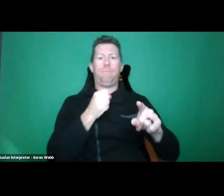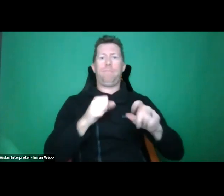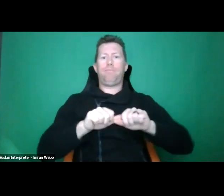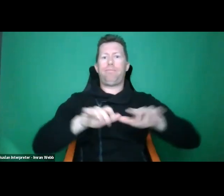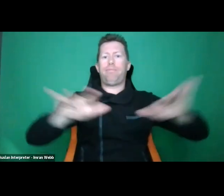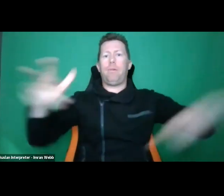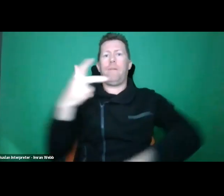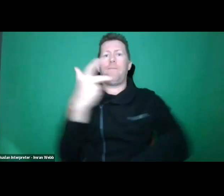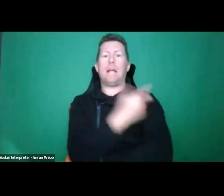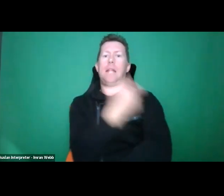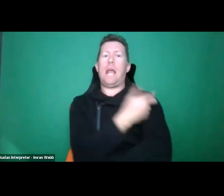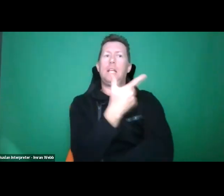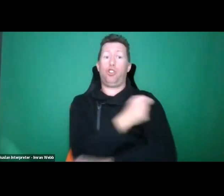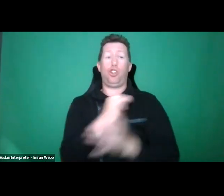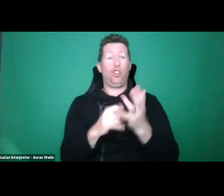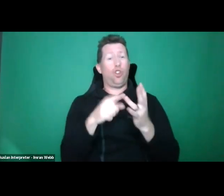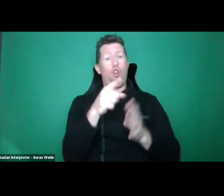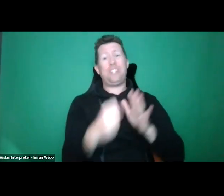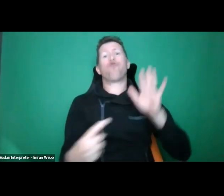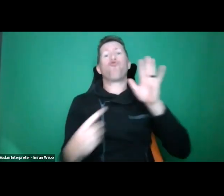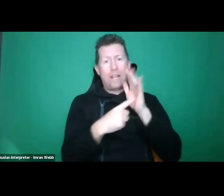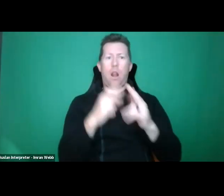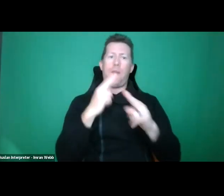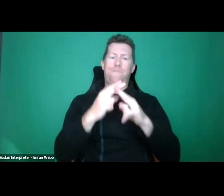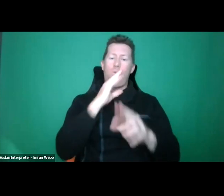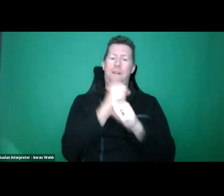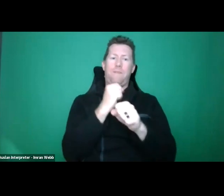So these things are really critical for governments to know and understand.